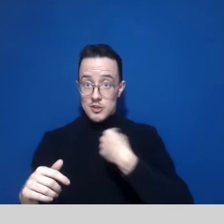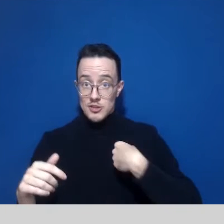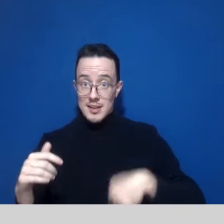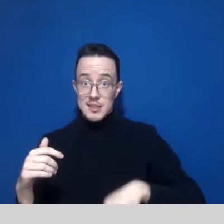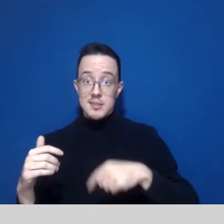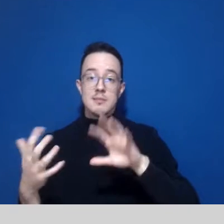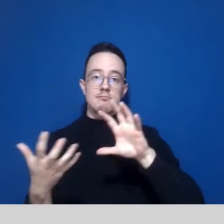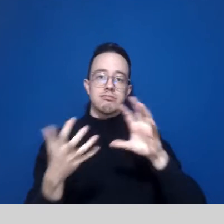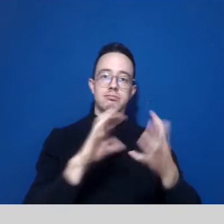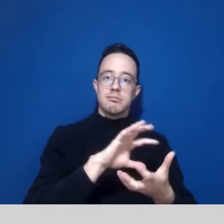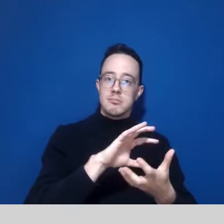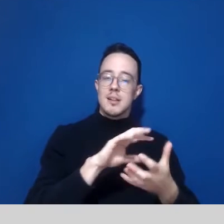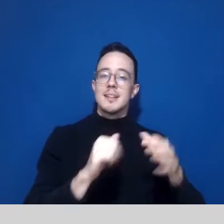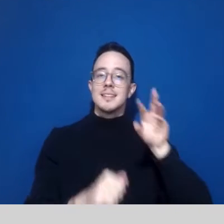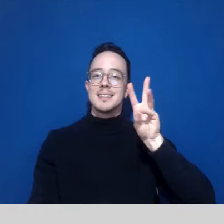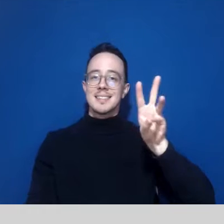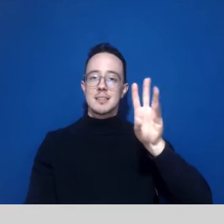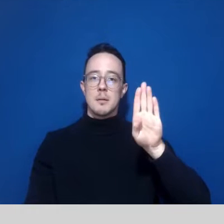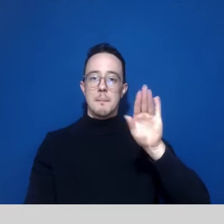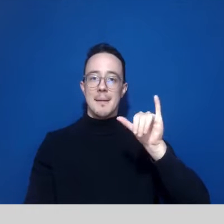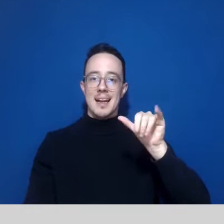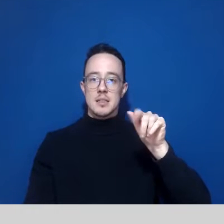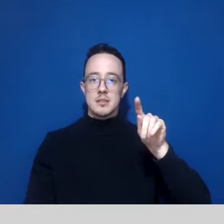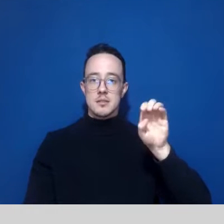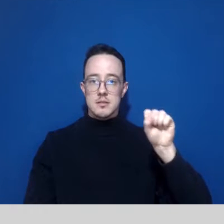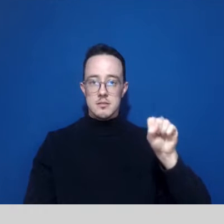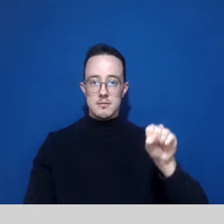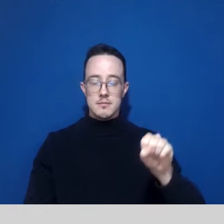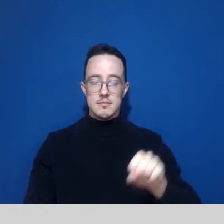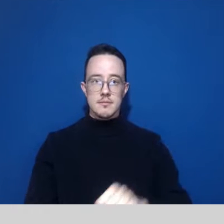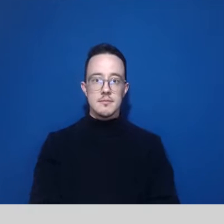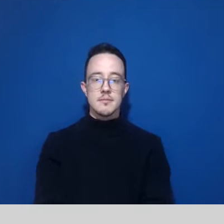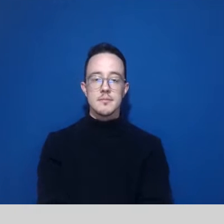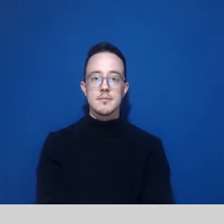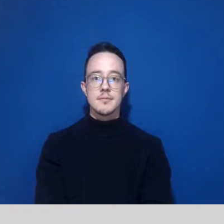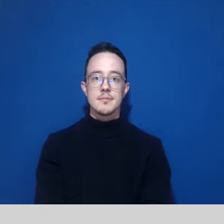two Chinese characters will be encoded into a six bytes.